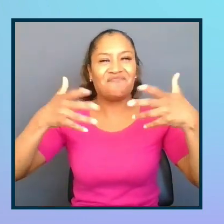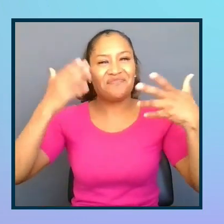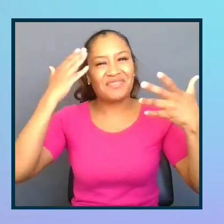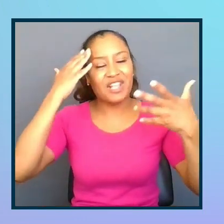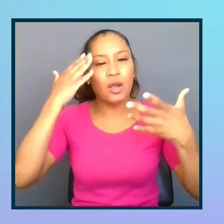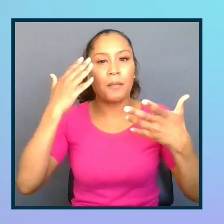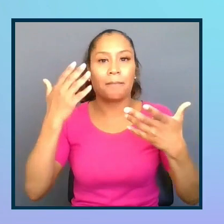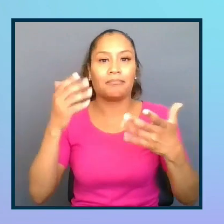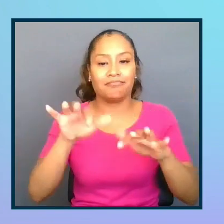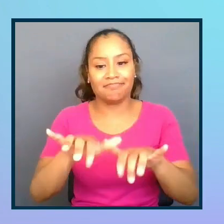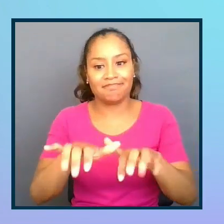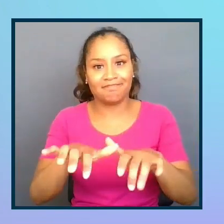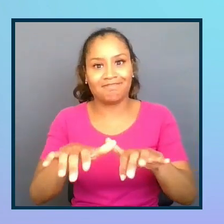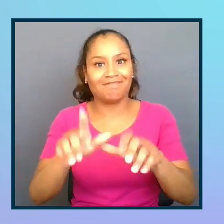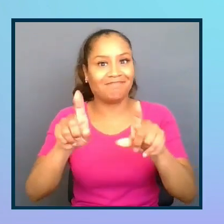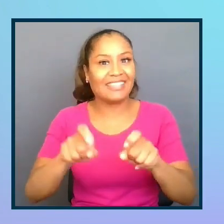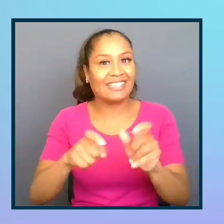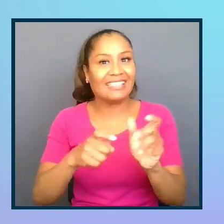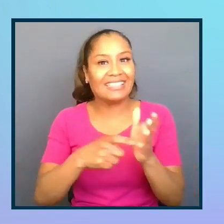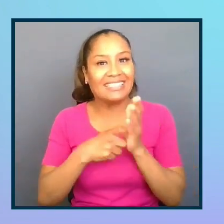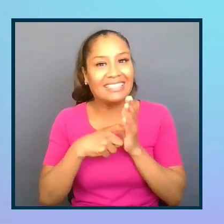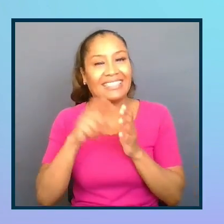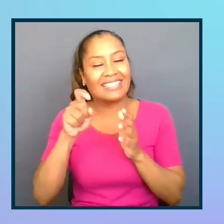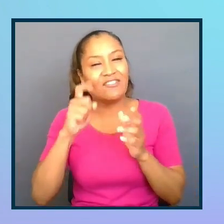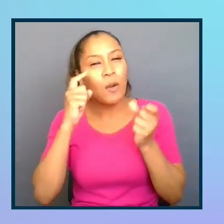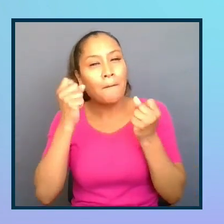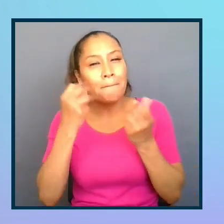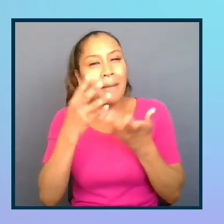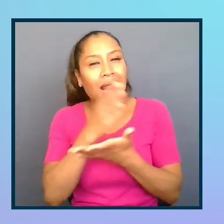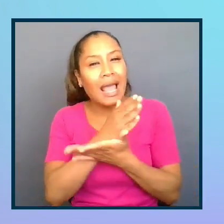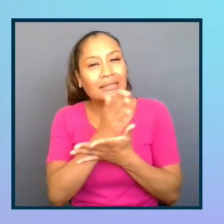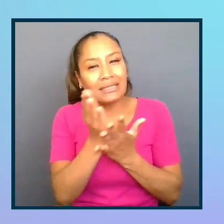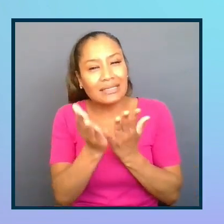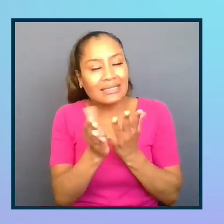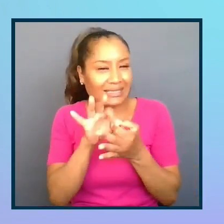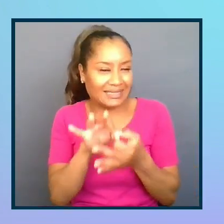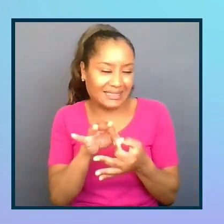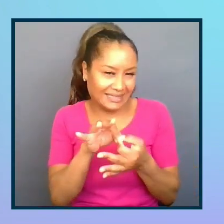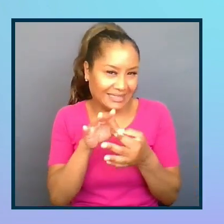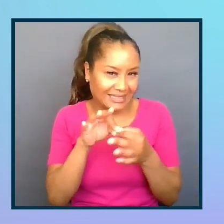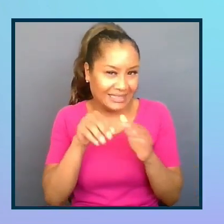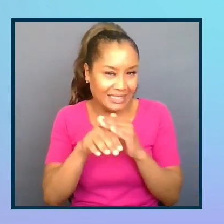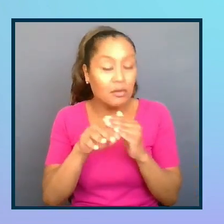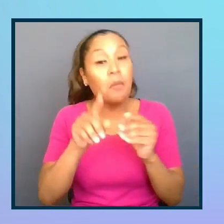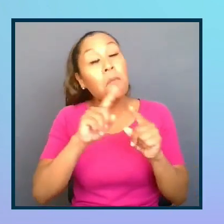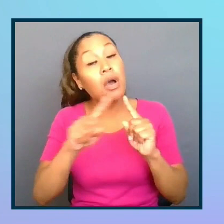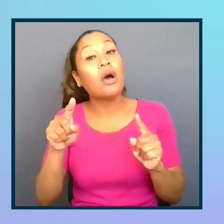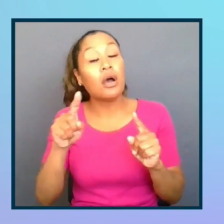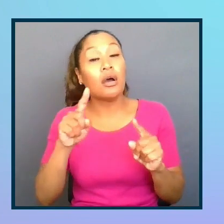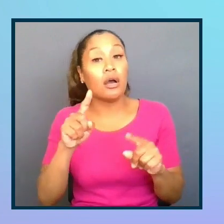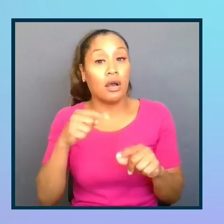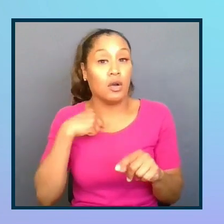that is needed for many aspects of accessibility. But we have been able to actually do that in the mobile platform.